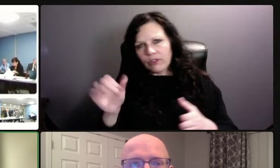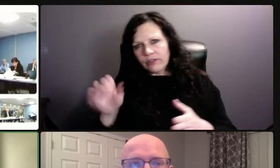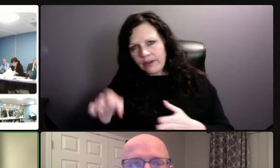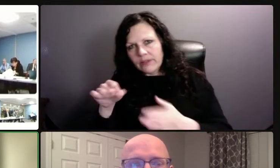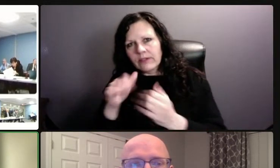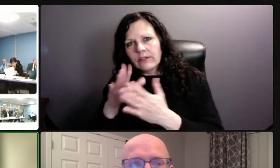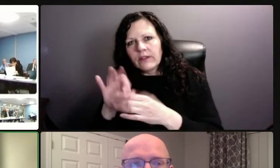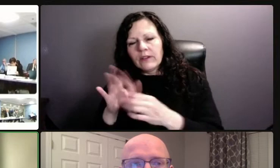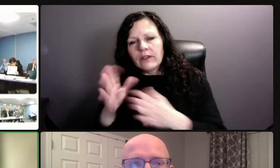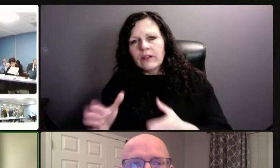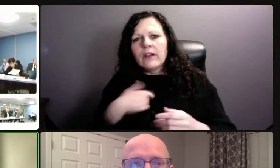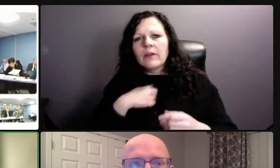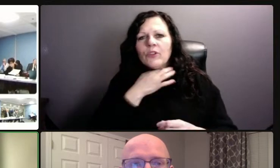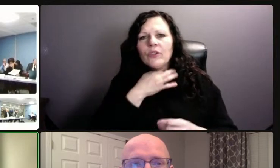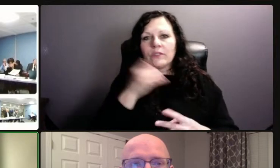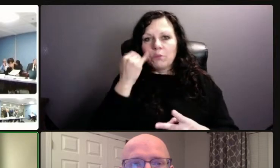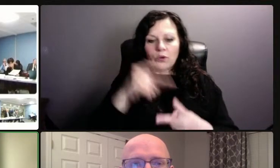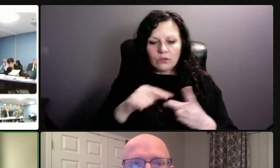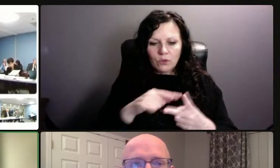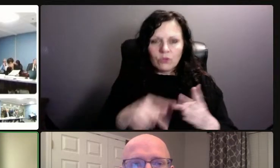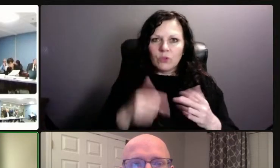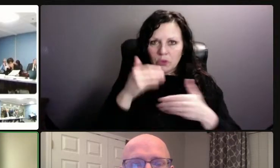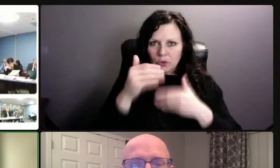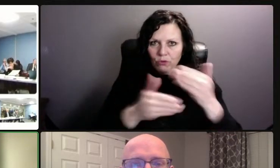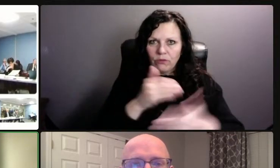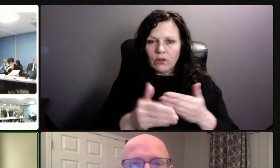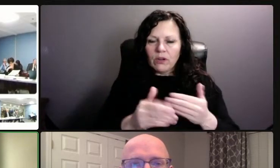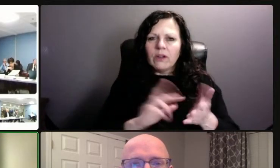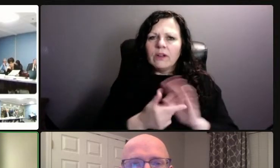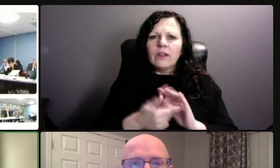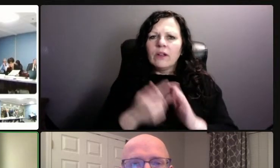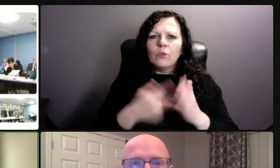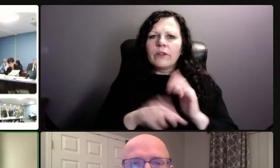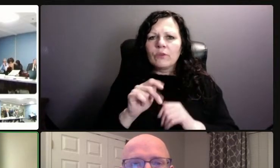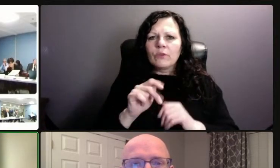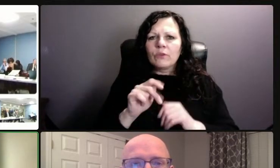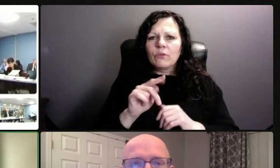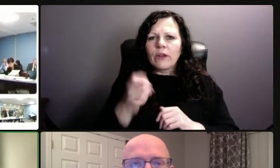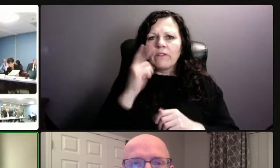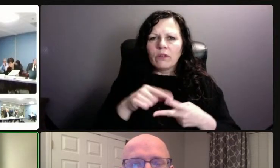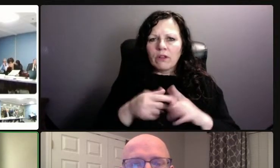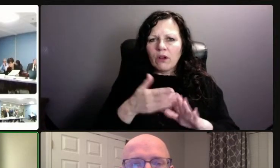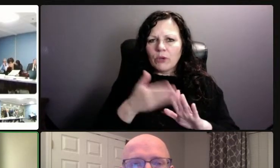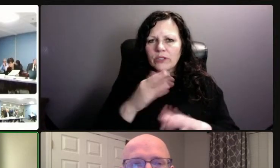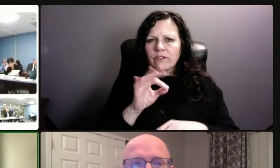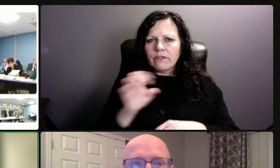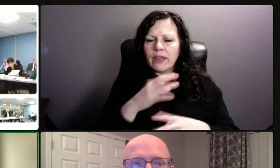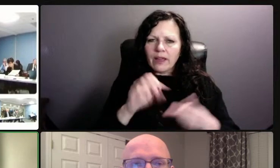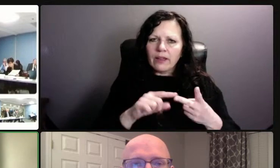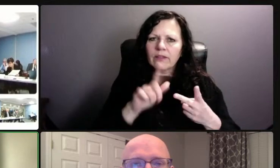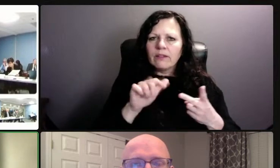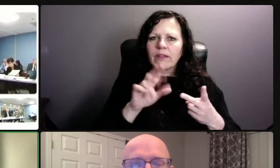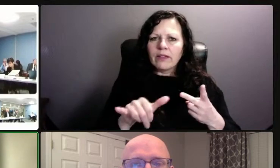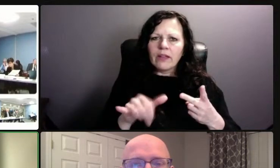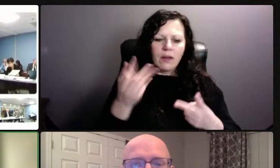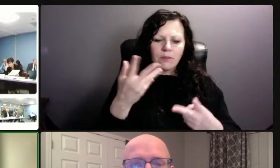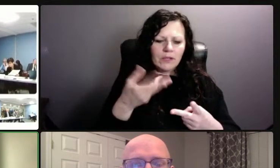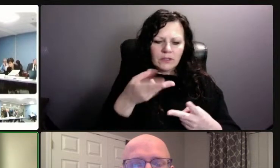GO TO THE VOTERS, WHAT KIND OF